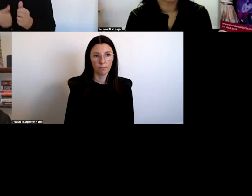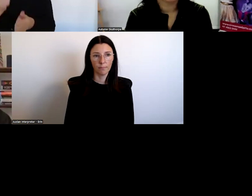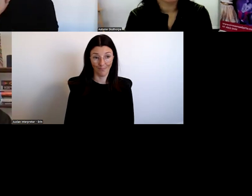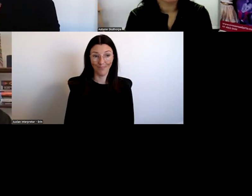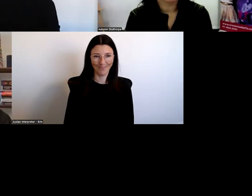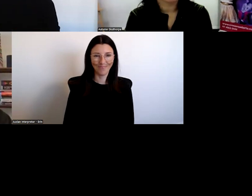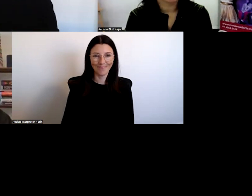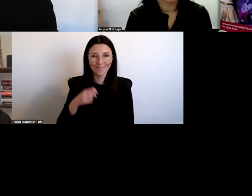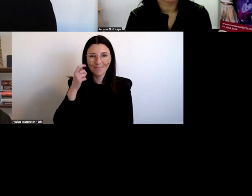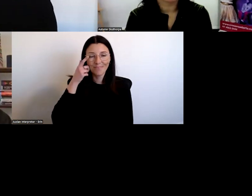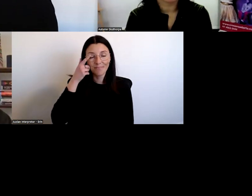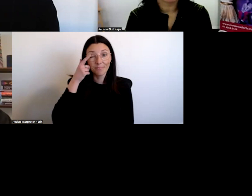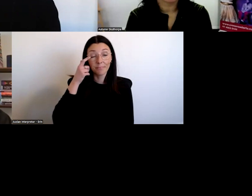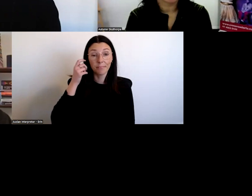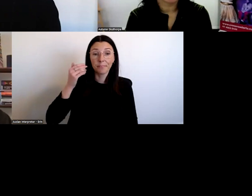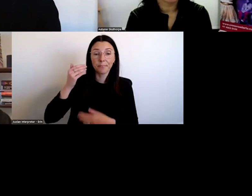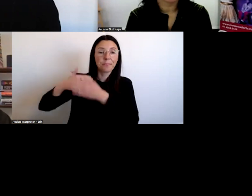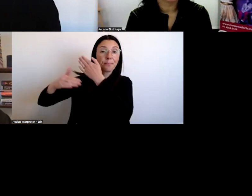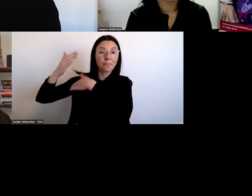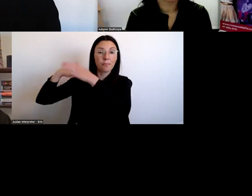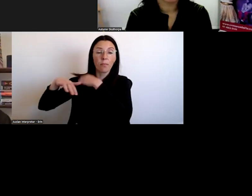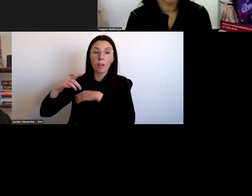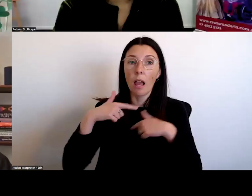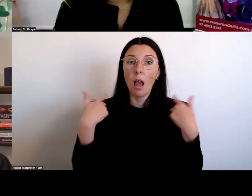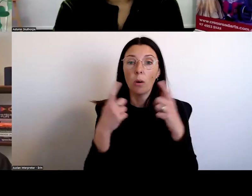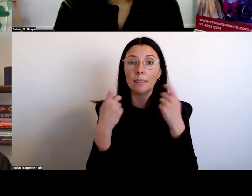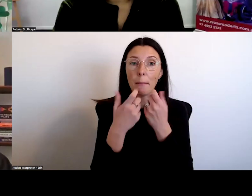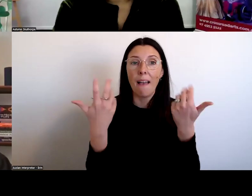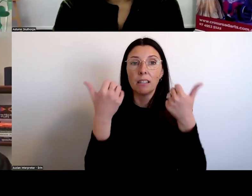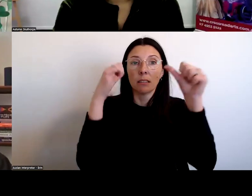had success -- in securing strategic grants and partnerships, however we